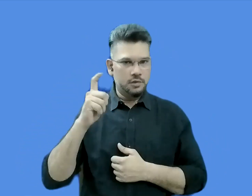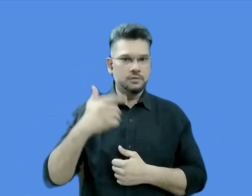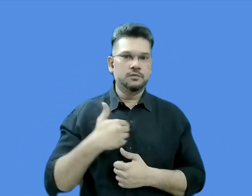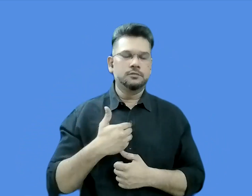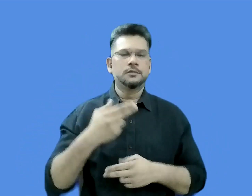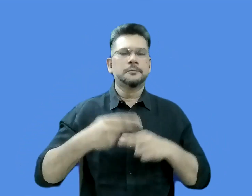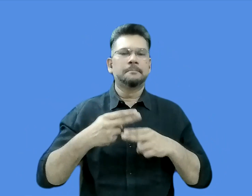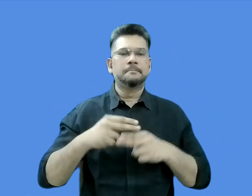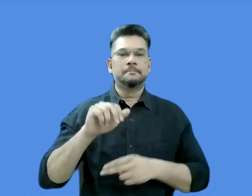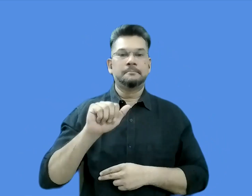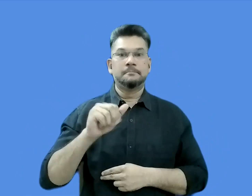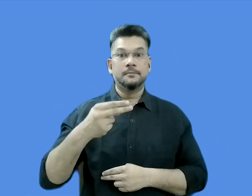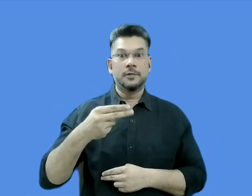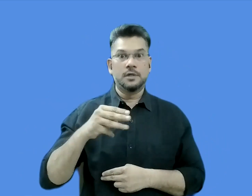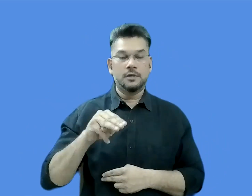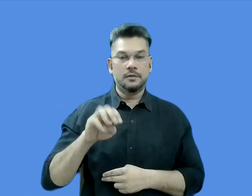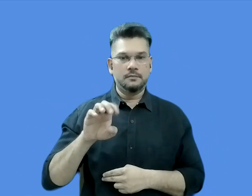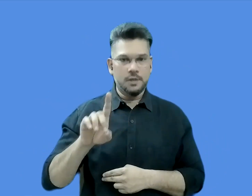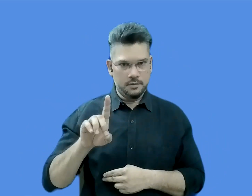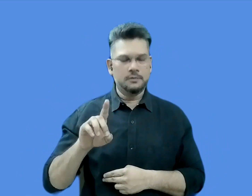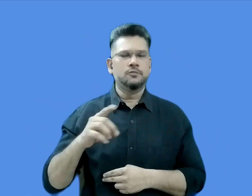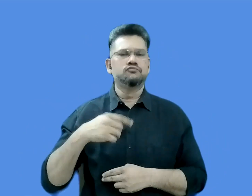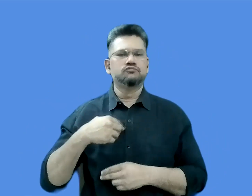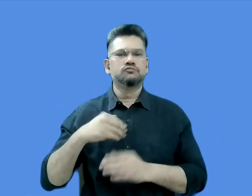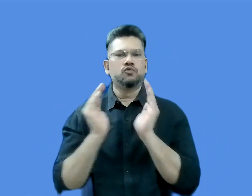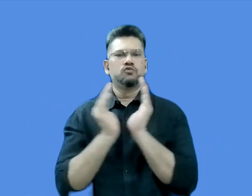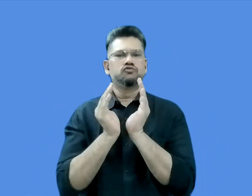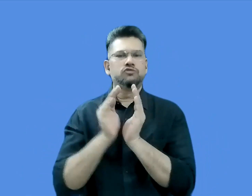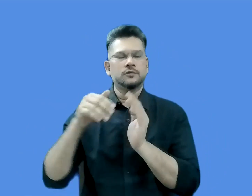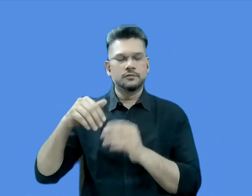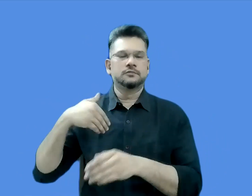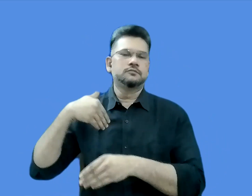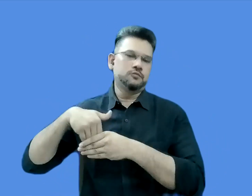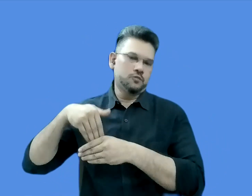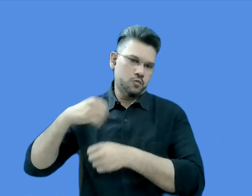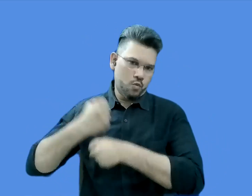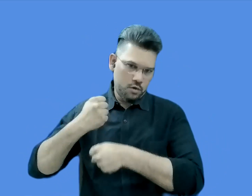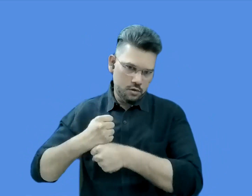. I will -- we will start now,